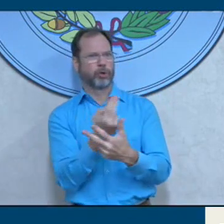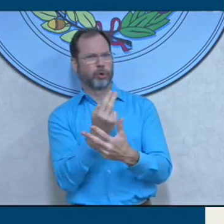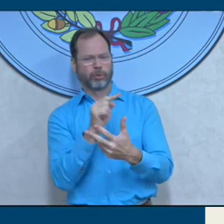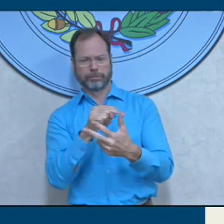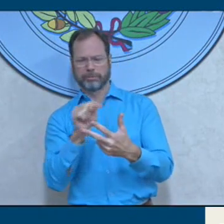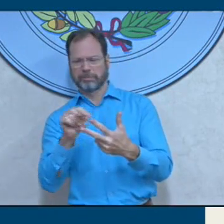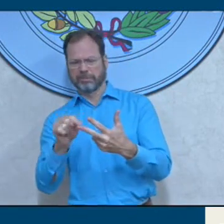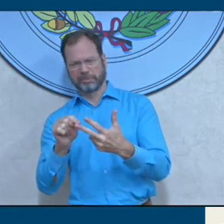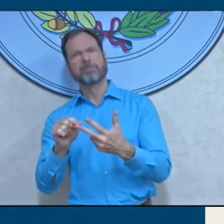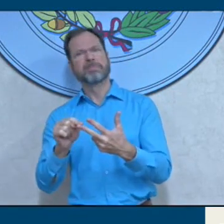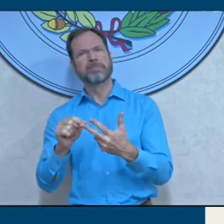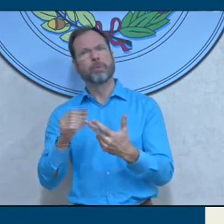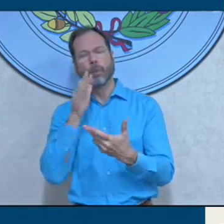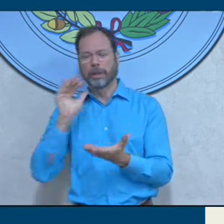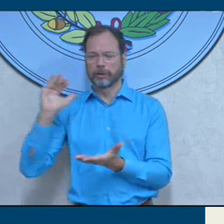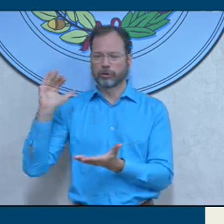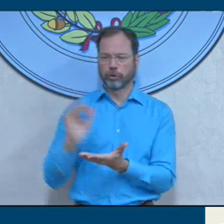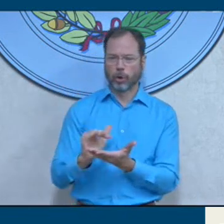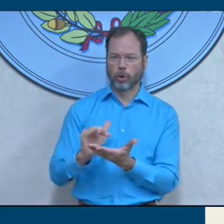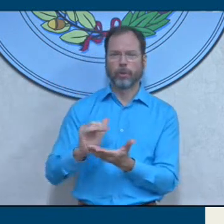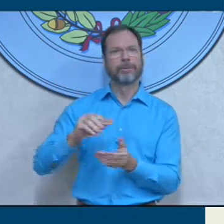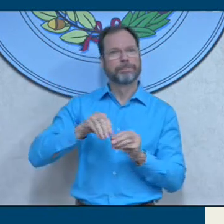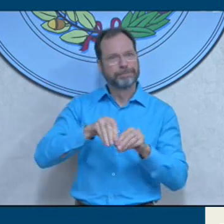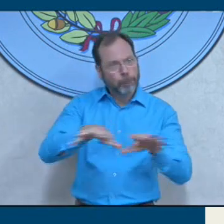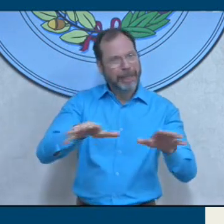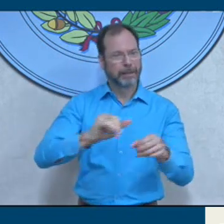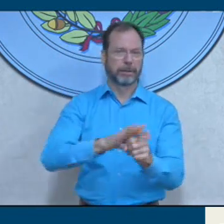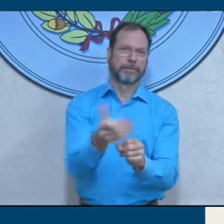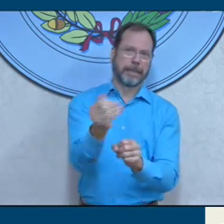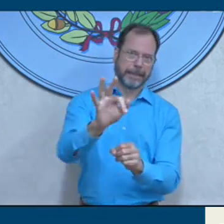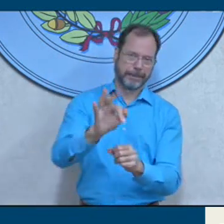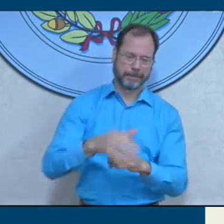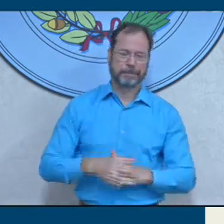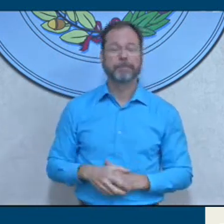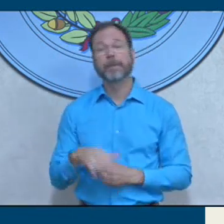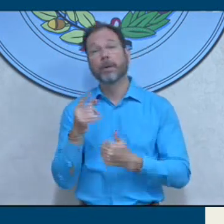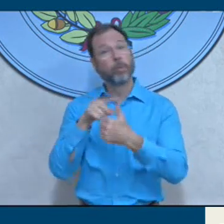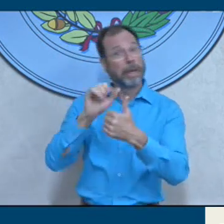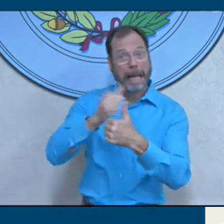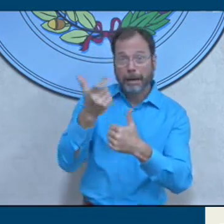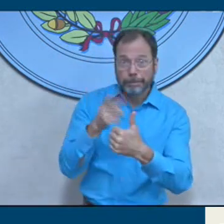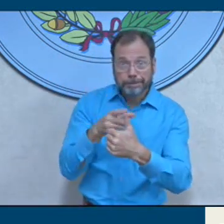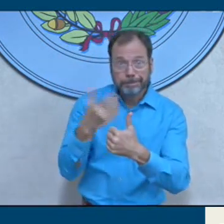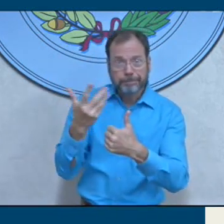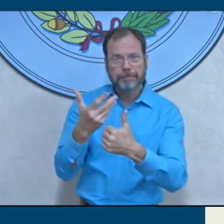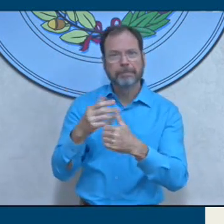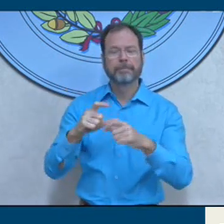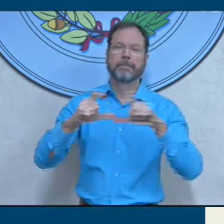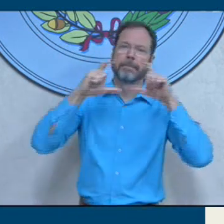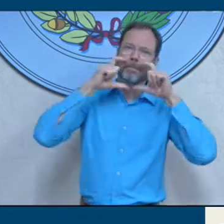THE PAST FEW MONTHS AND THAT IS THERE ARE 3 STRATEGIES THAT EVERYONE CAN USE. THEY WILL GO A LONG WAY TO SLOWING IN